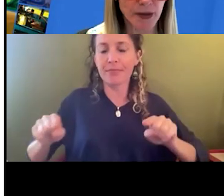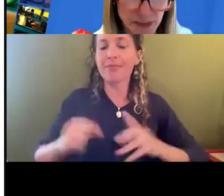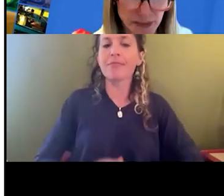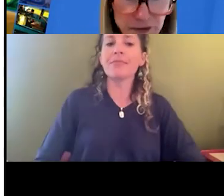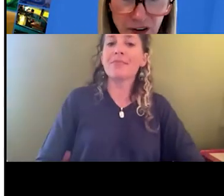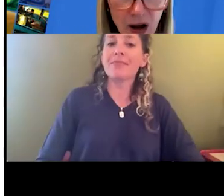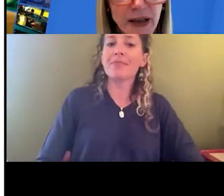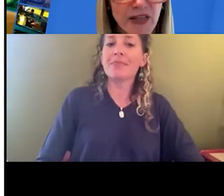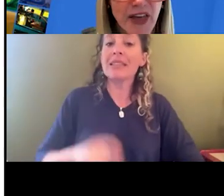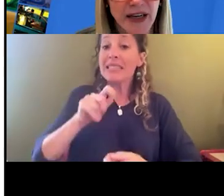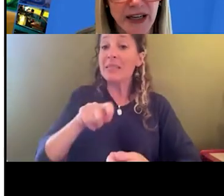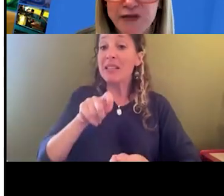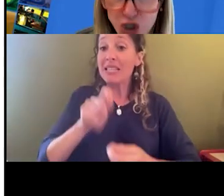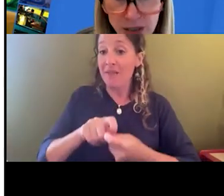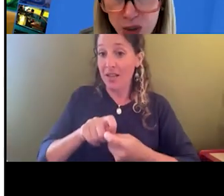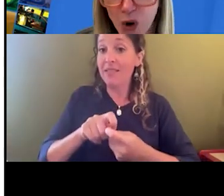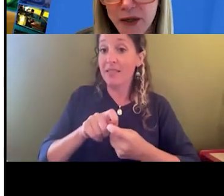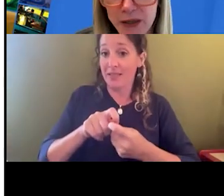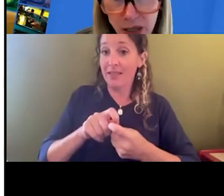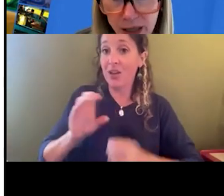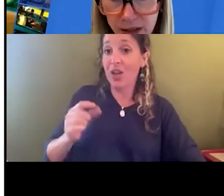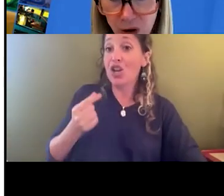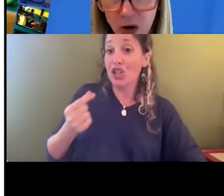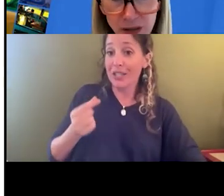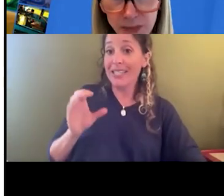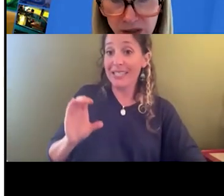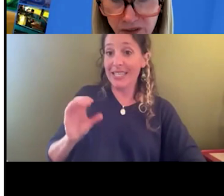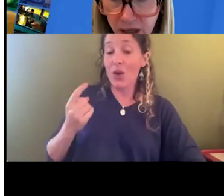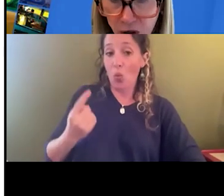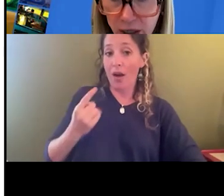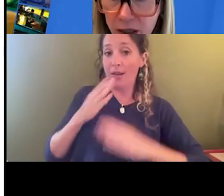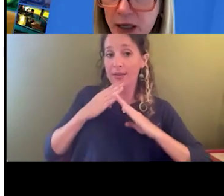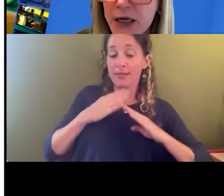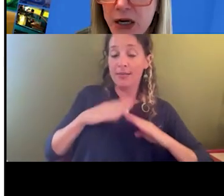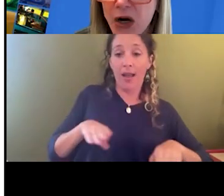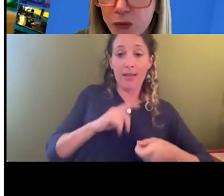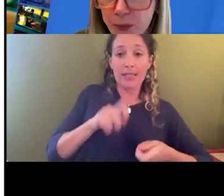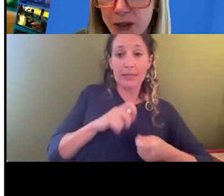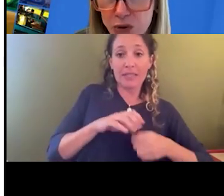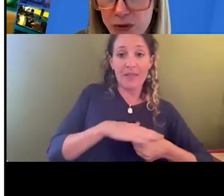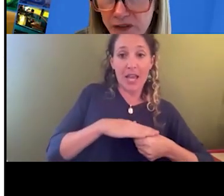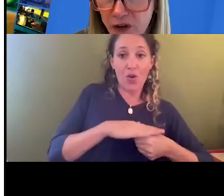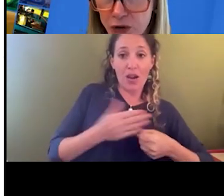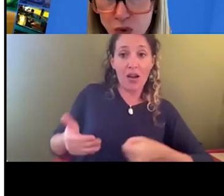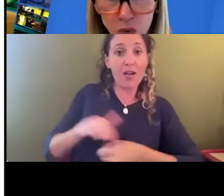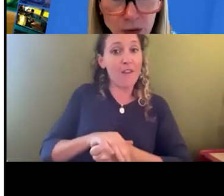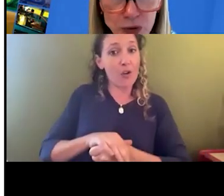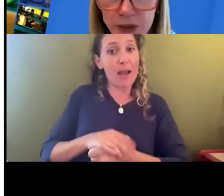specify that if GC1 is silent on a specific area covered by 2CFR200,